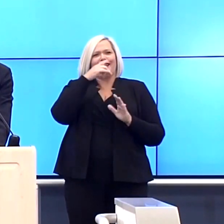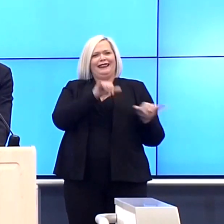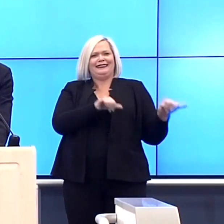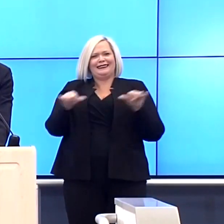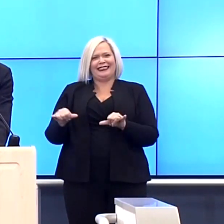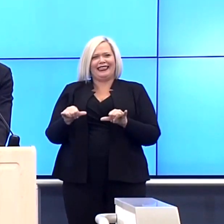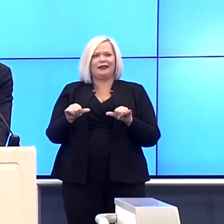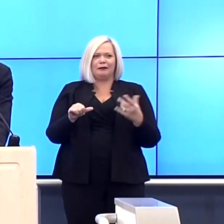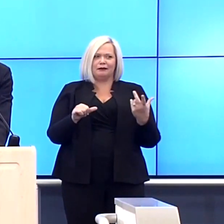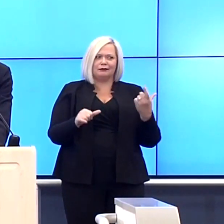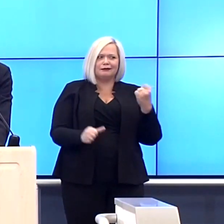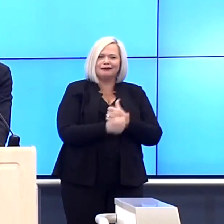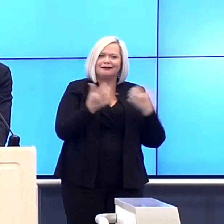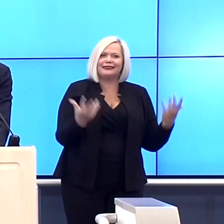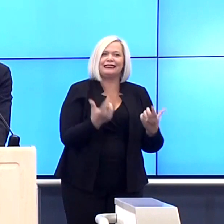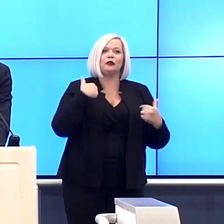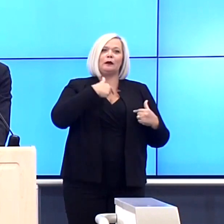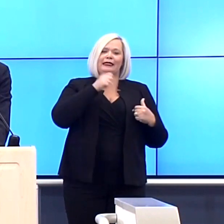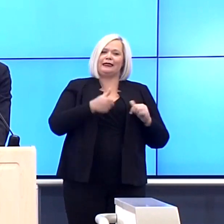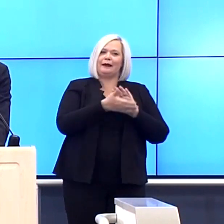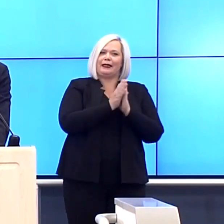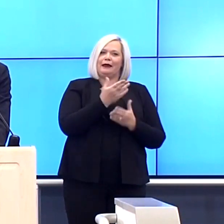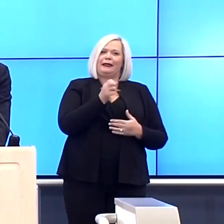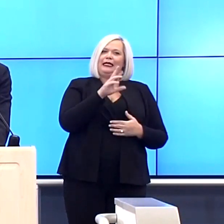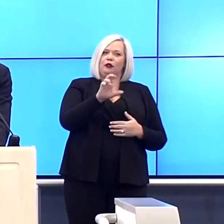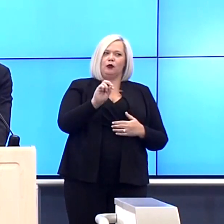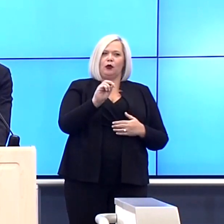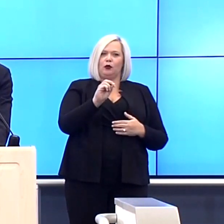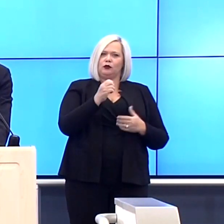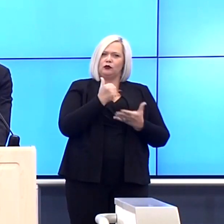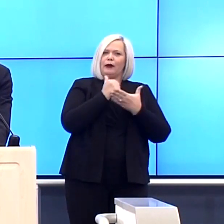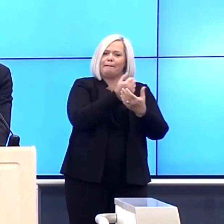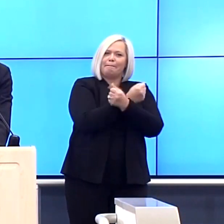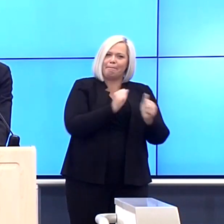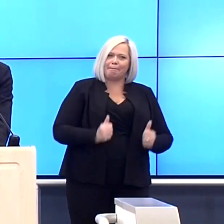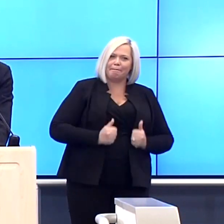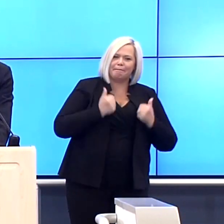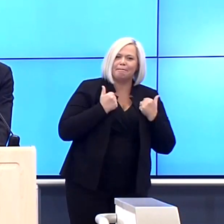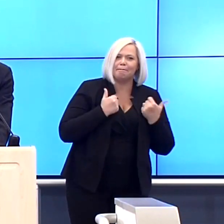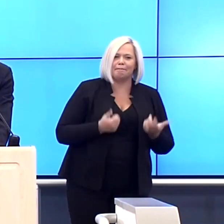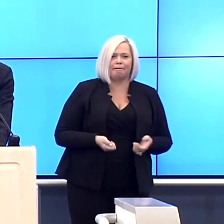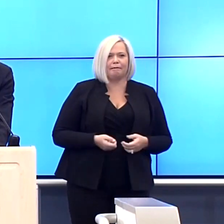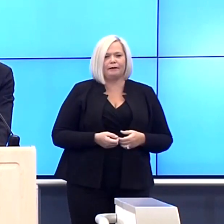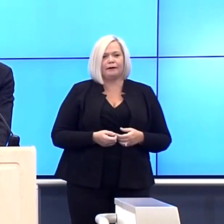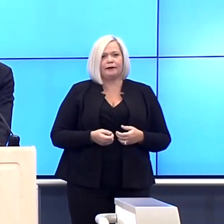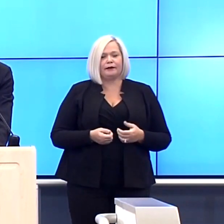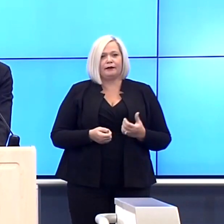EVERY CORNER OF THE STATE, MICHIGAN’S HOUSE IS ON FIRE. MICHIGAN’S HOUSE IS ON FIRE. AND EACH OF US CAN BE A HERO WHO AND EACH OF US CAN BE A HERO WHO HELPS SAVE LIVES.